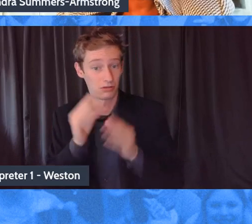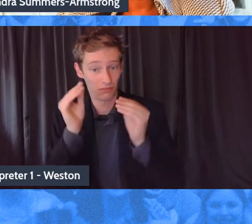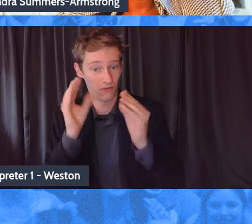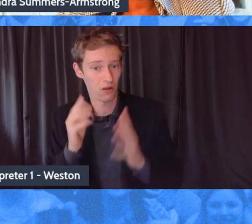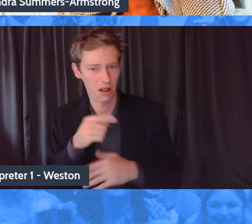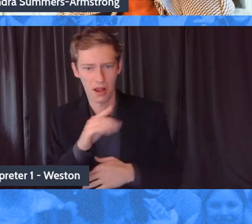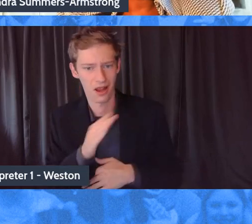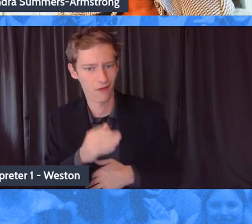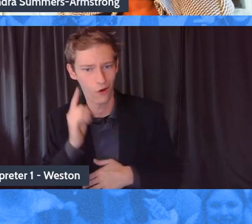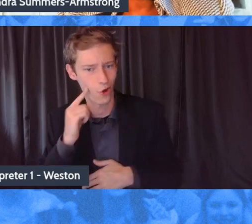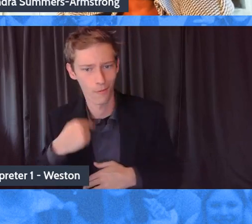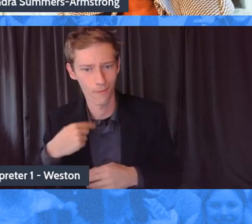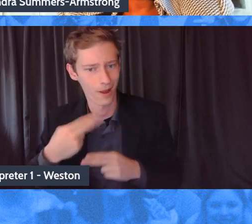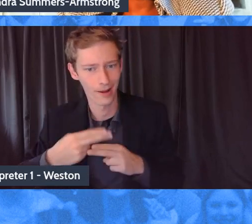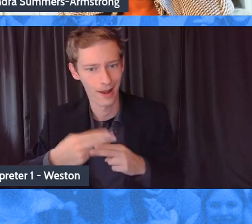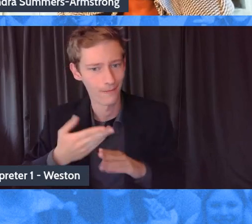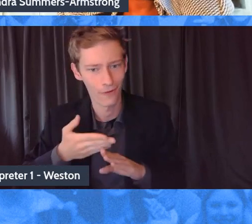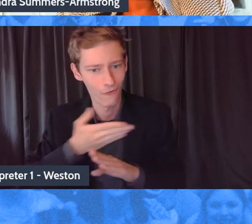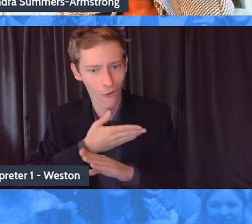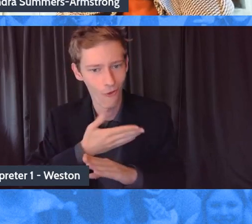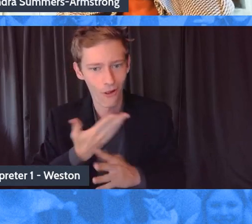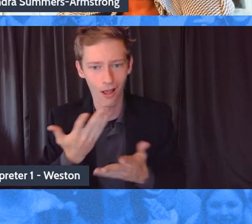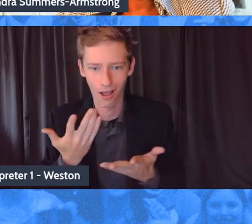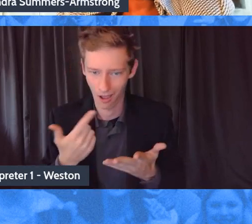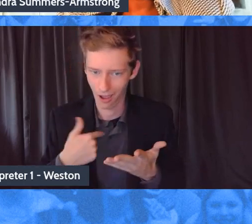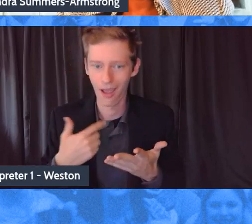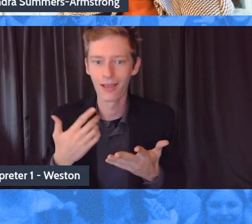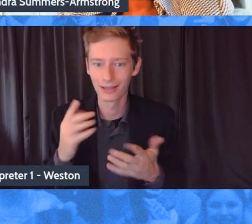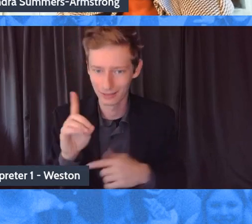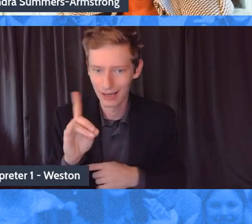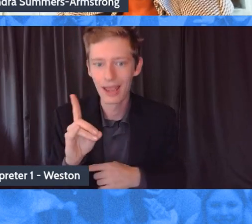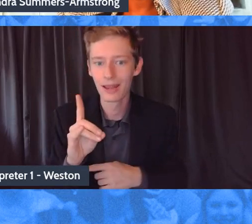And really even people asked me how we did it, is because there was a collective of women